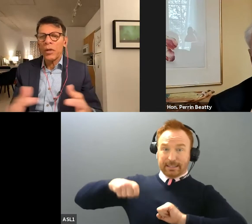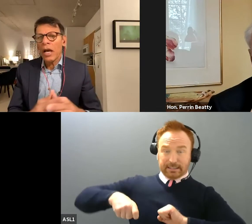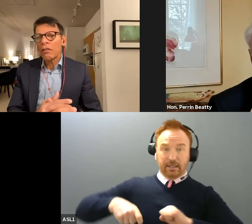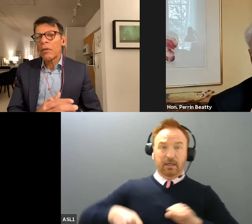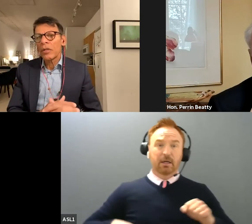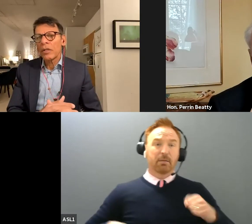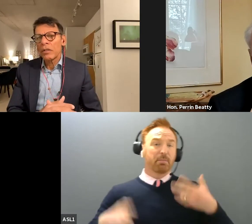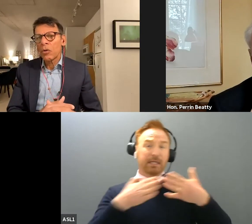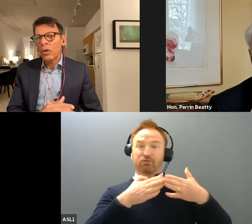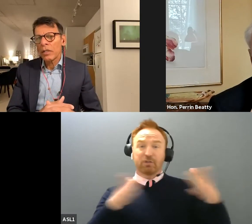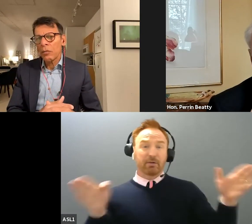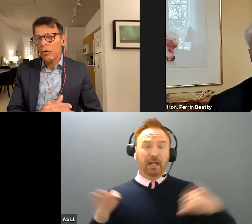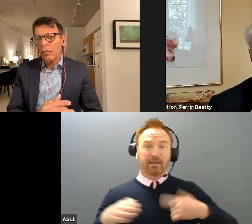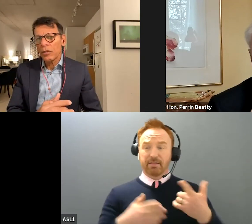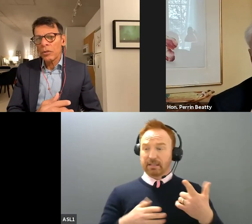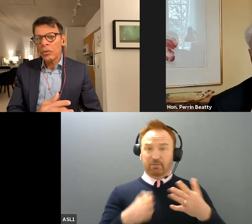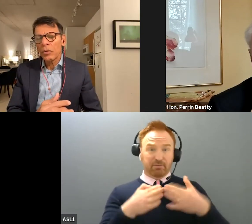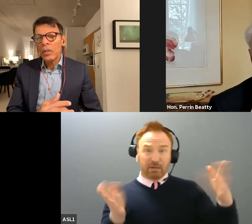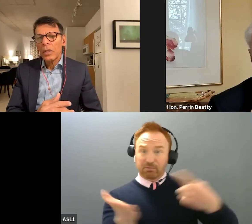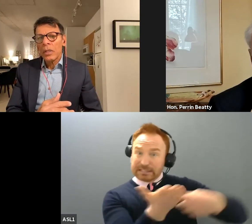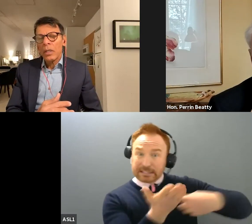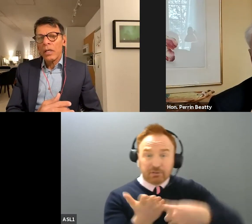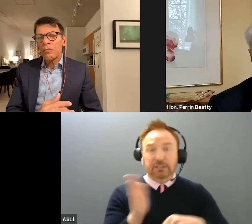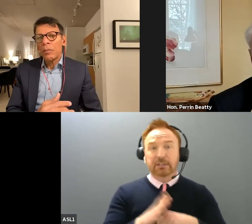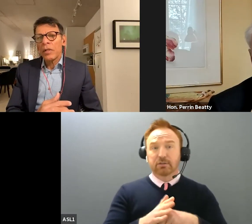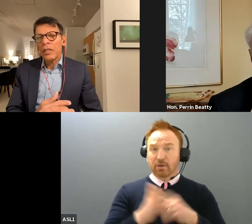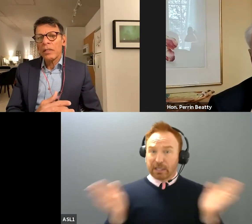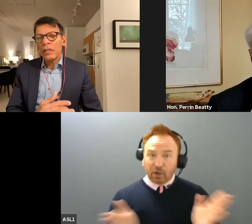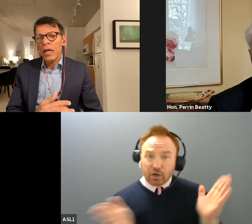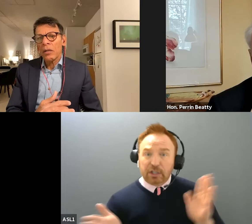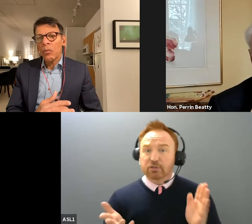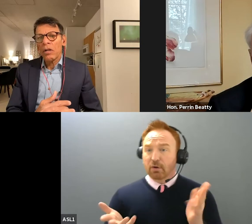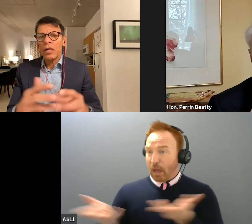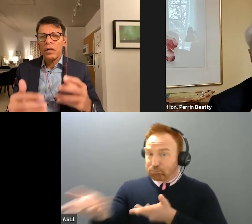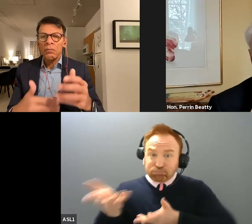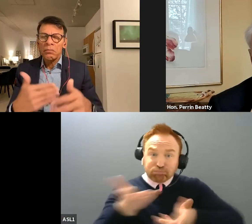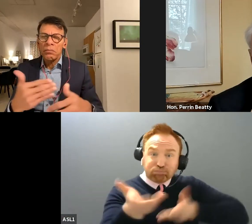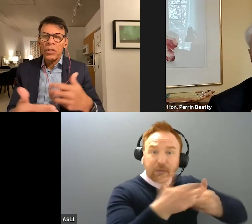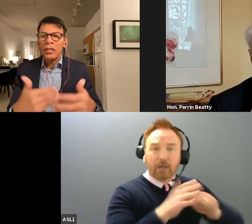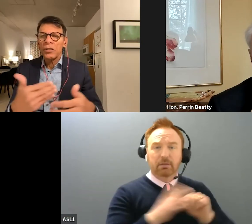we have about this, the more I think we're able to give people a sense that whatever their challenges